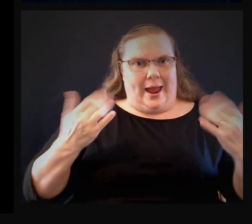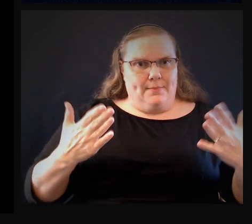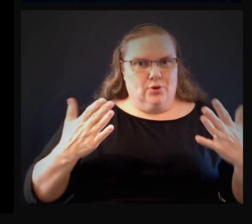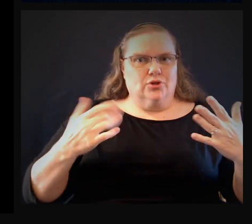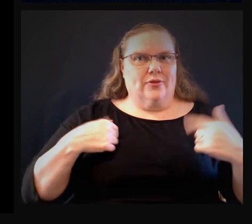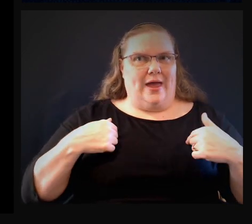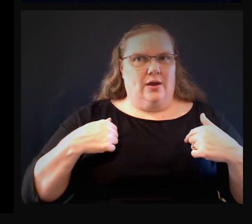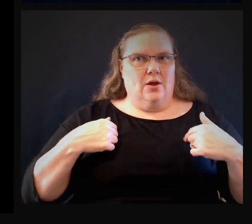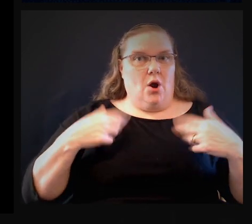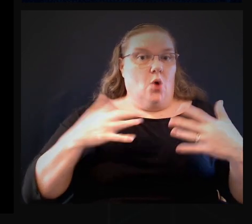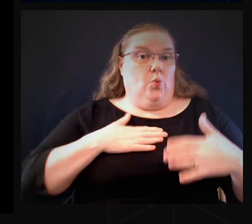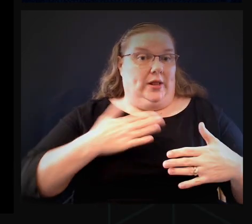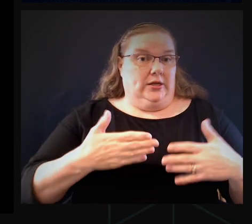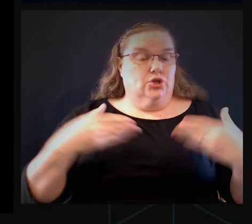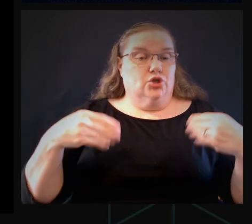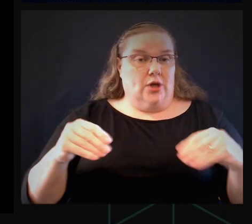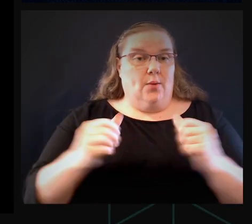and proactive about it than those who are not.